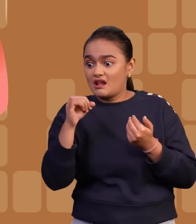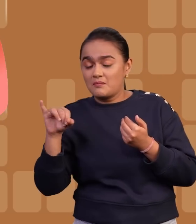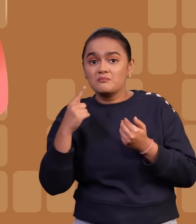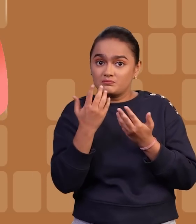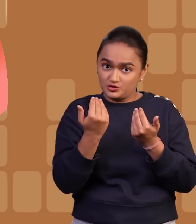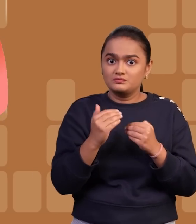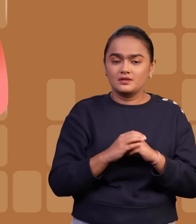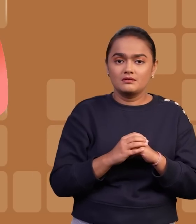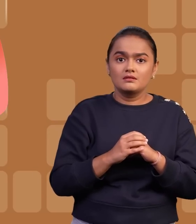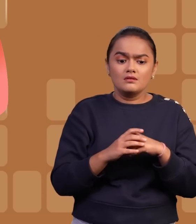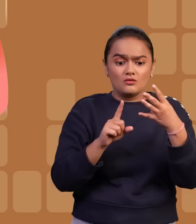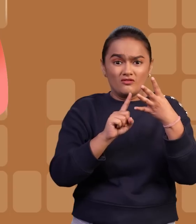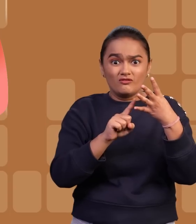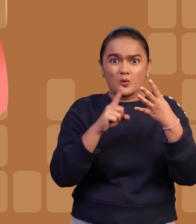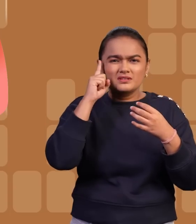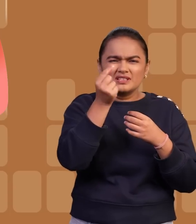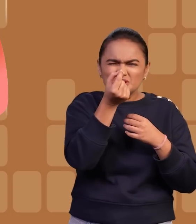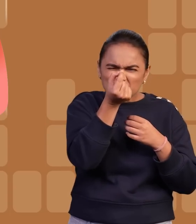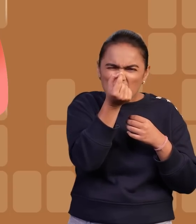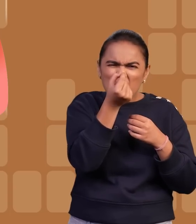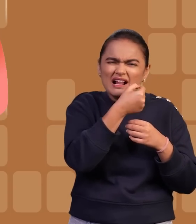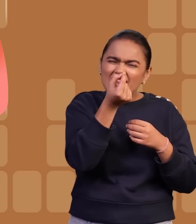4. Is it important to treat small cavities?